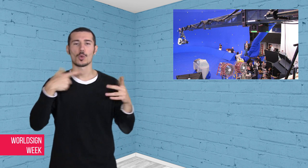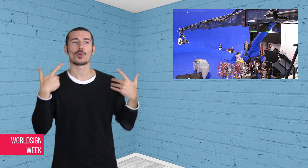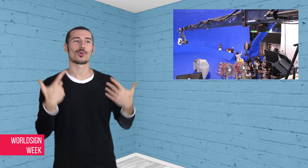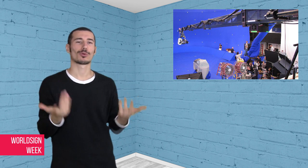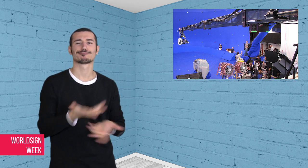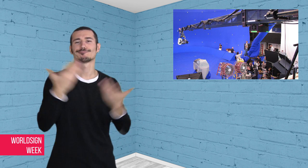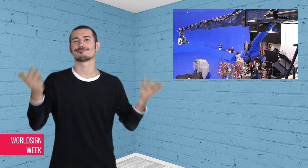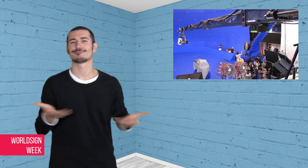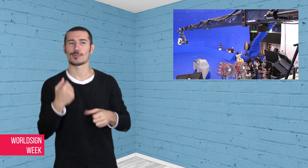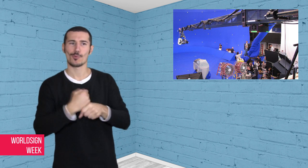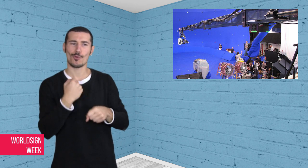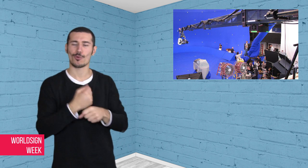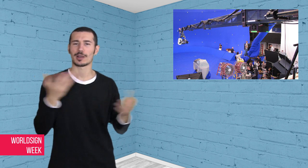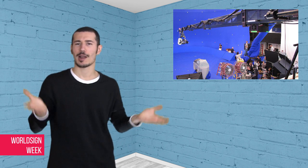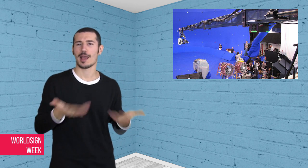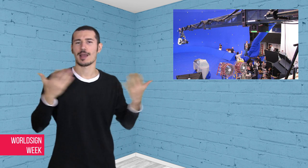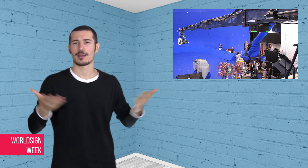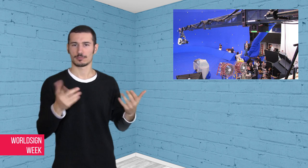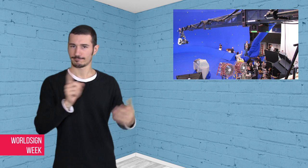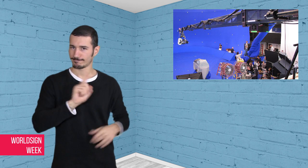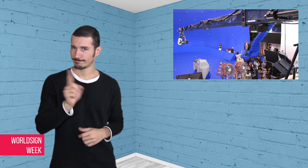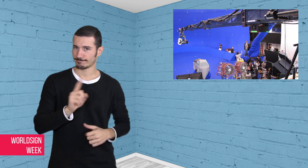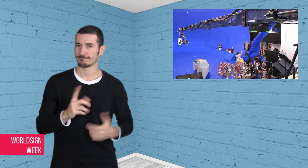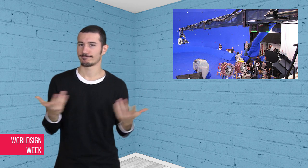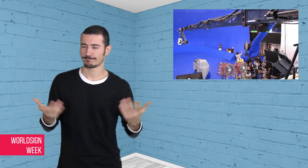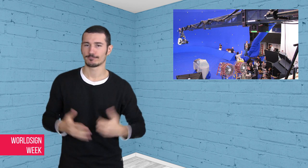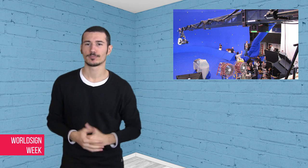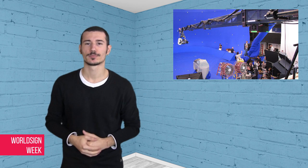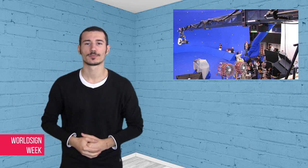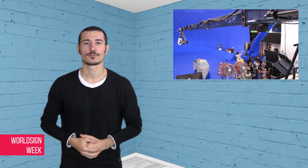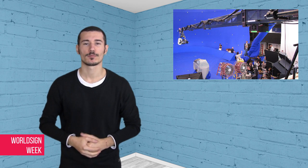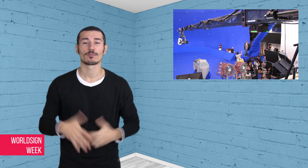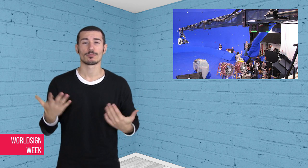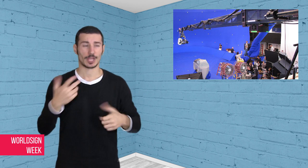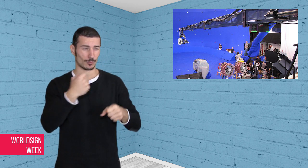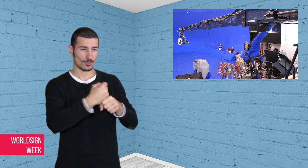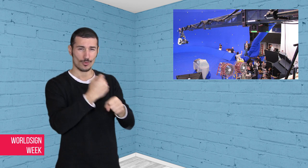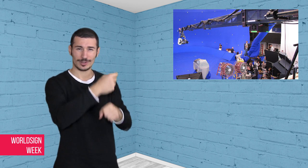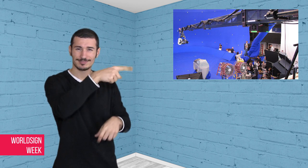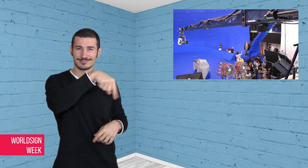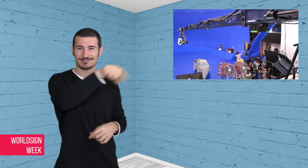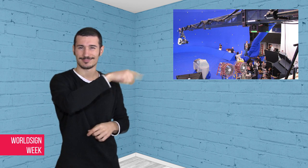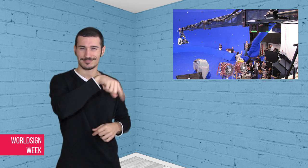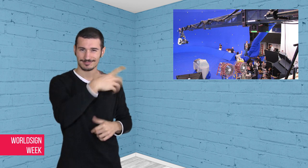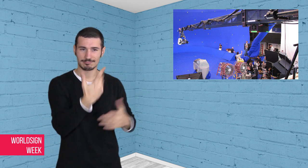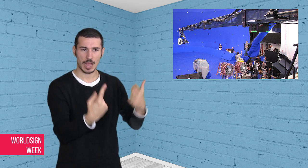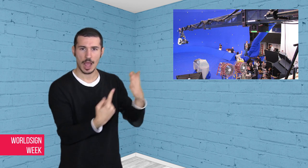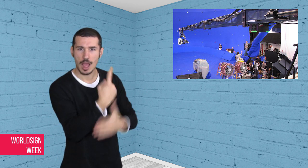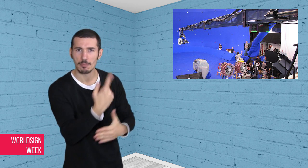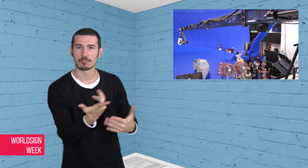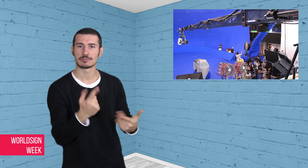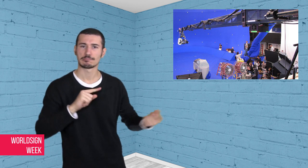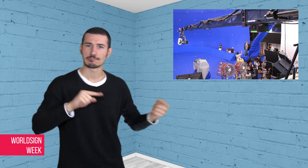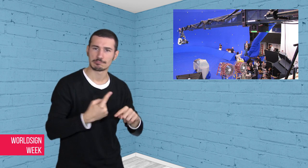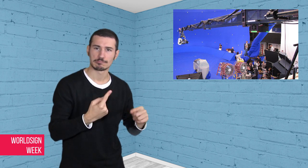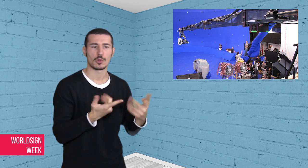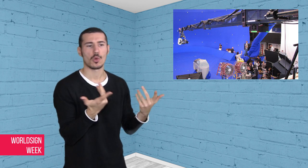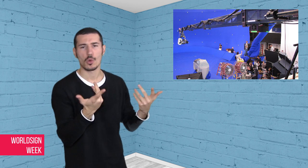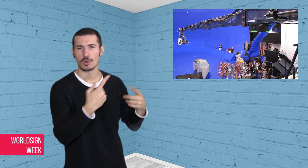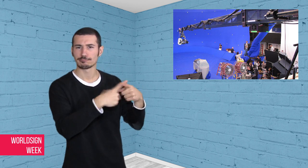Workers’ accidents are often swept under the rug as profits are maximized.